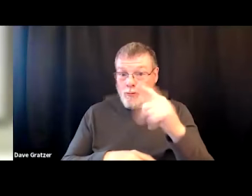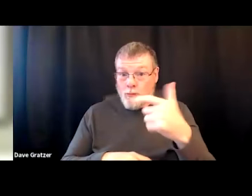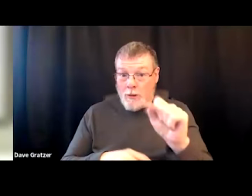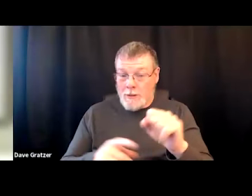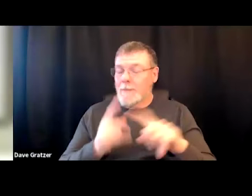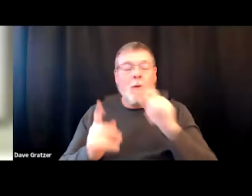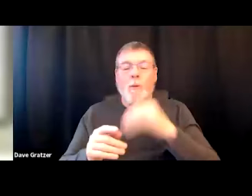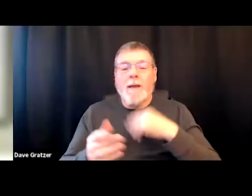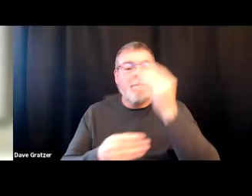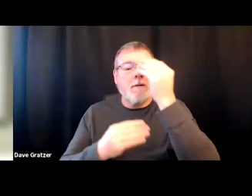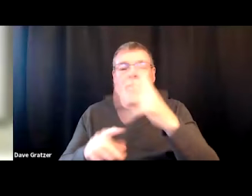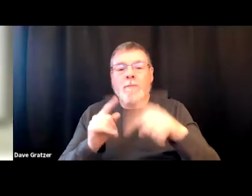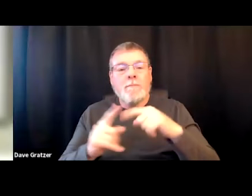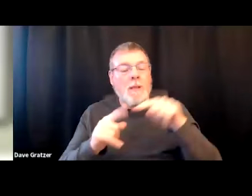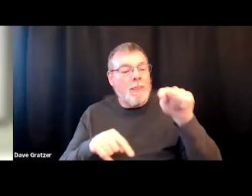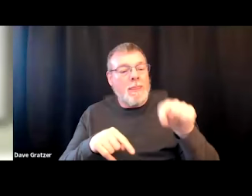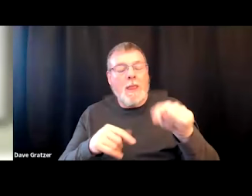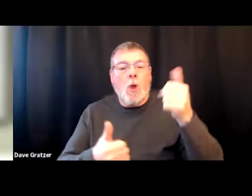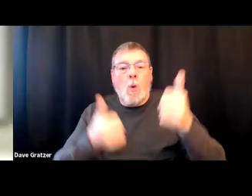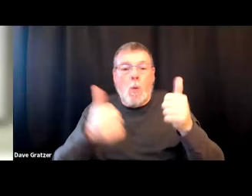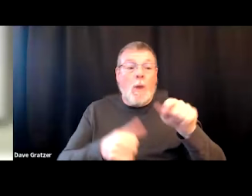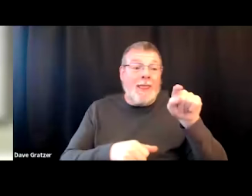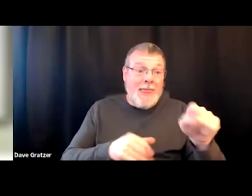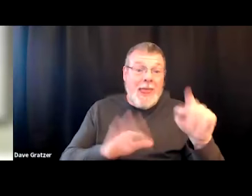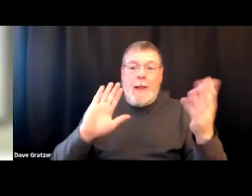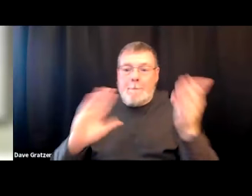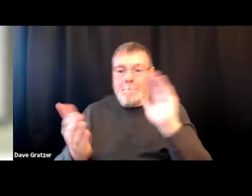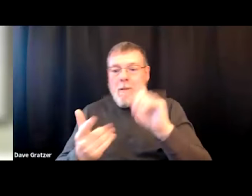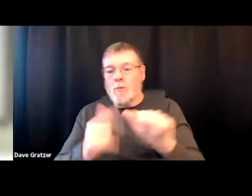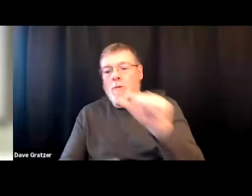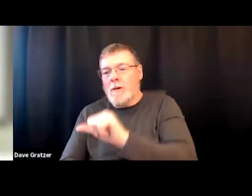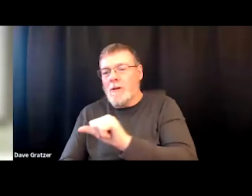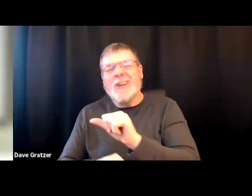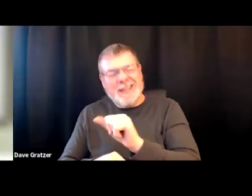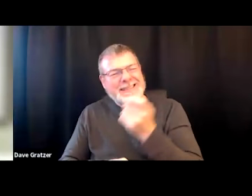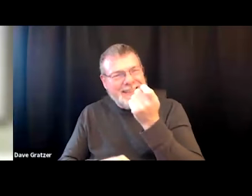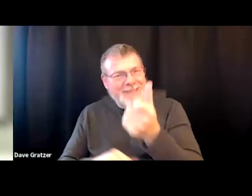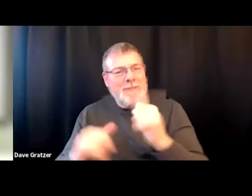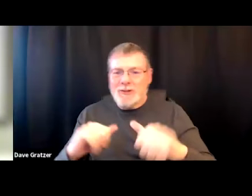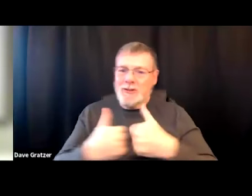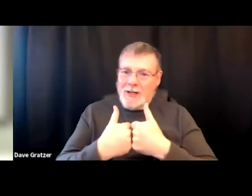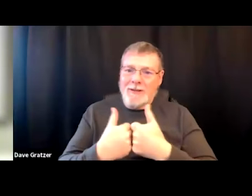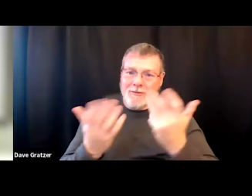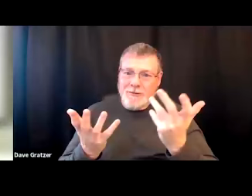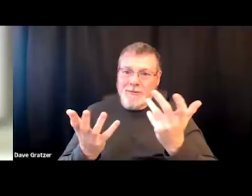about the outcomes of one instrument versus another. So it makes it a little bit challenging to decide which instruments are best.